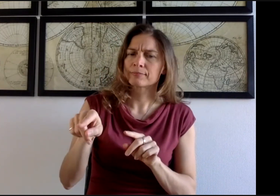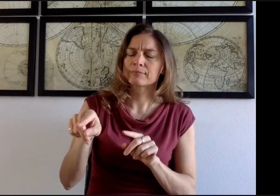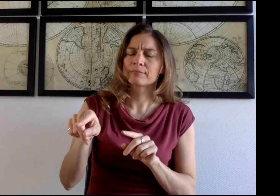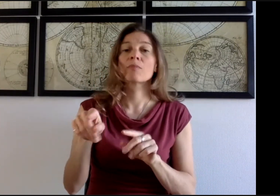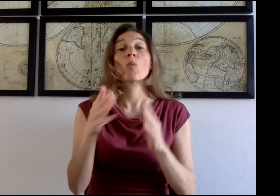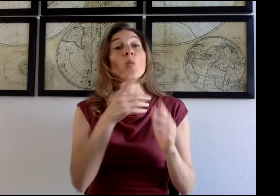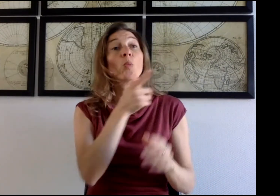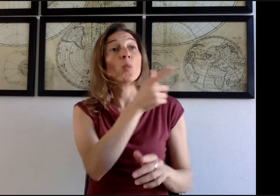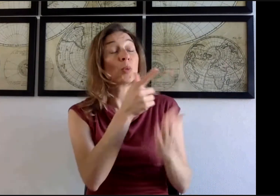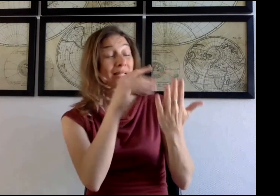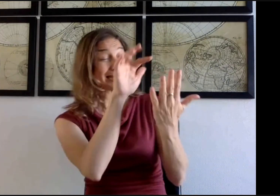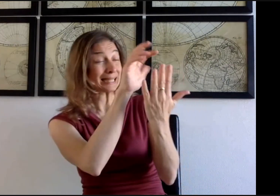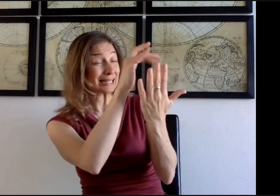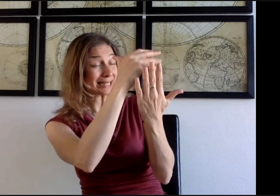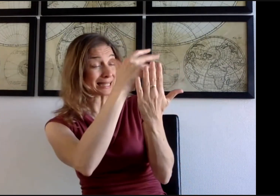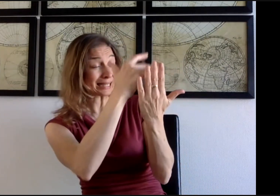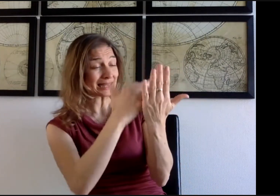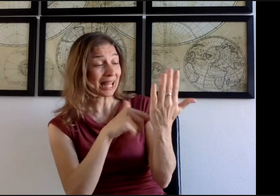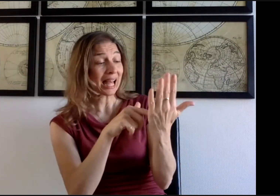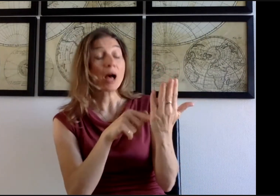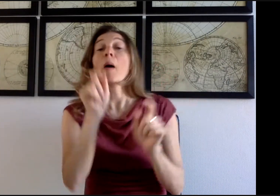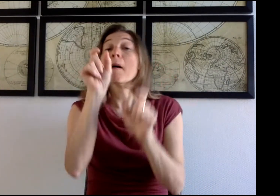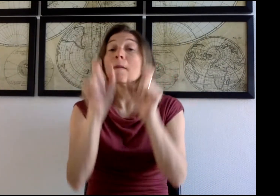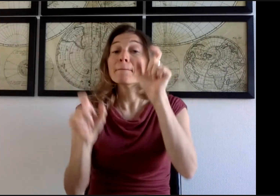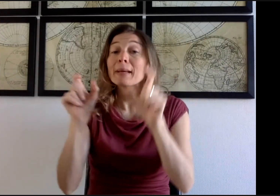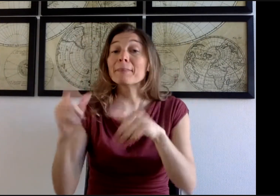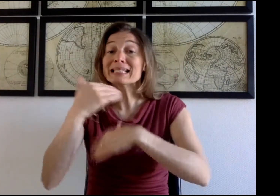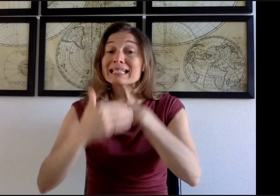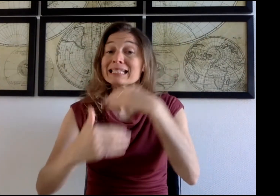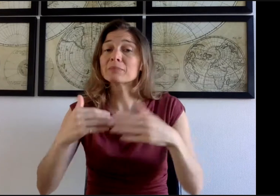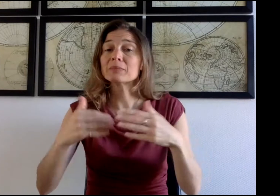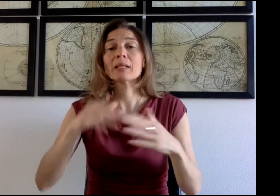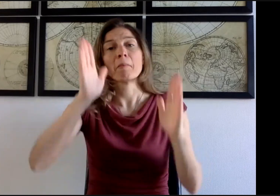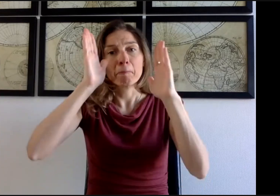to people with disabilities who reside in collective institutions